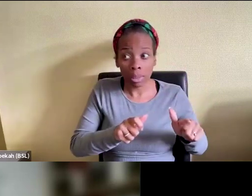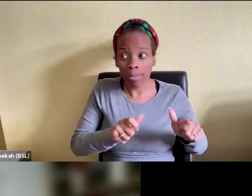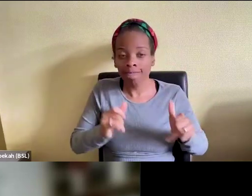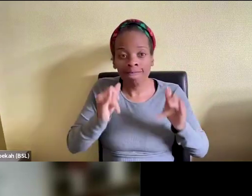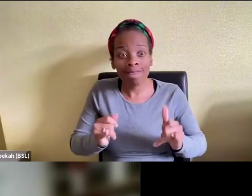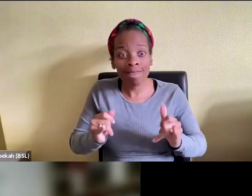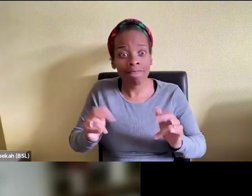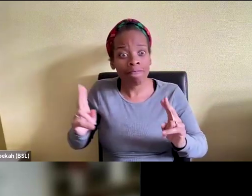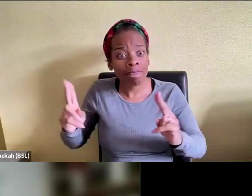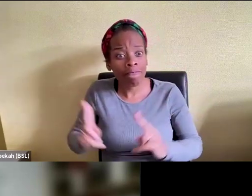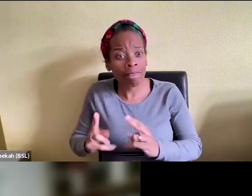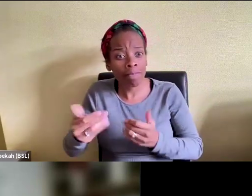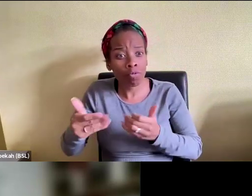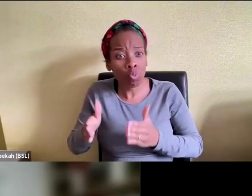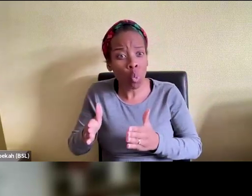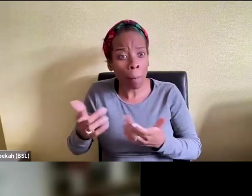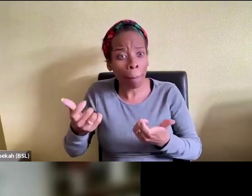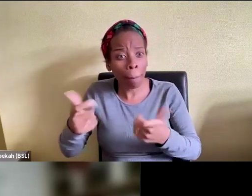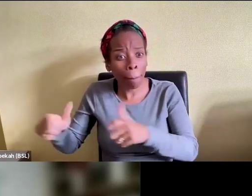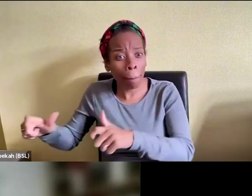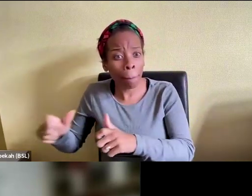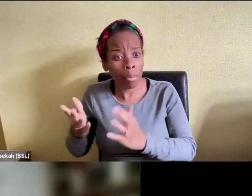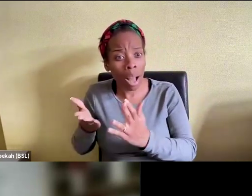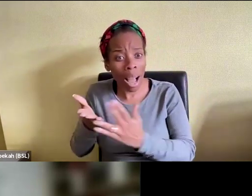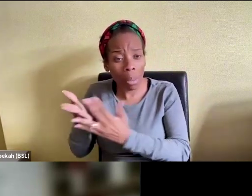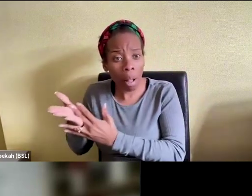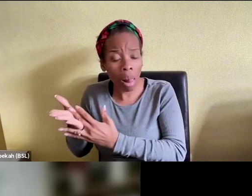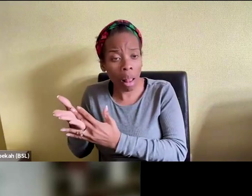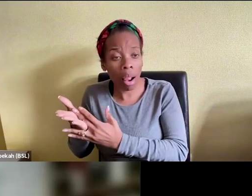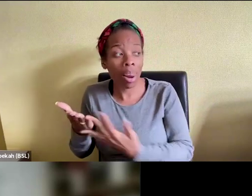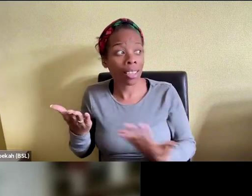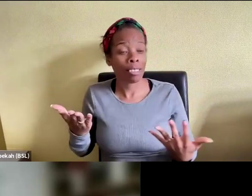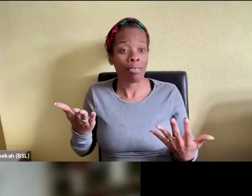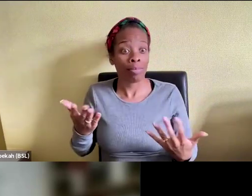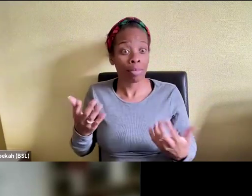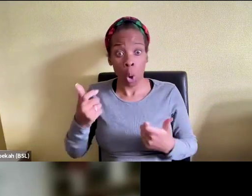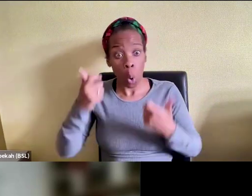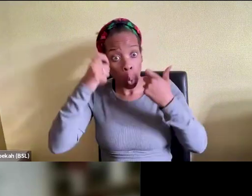to the university, it would not necessarily be expected by the court that the university would be able to in